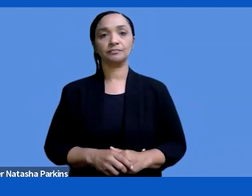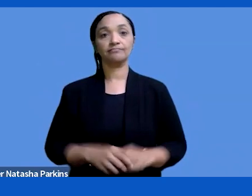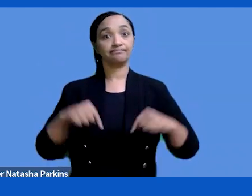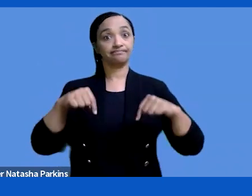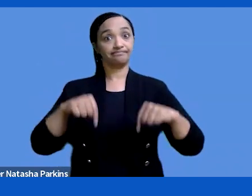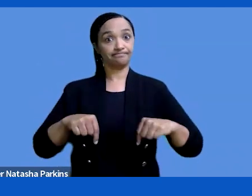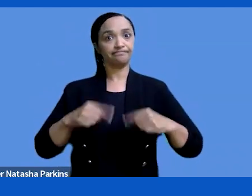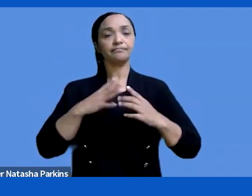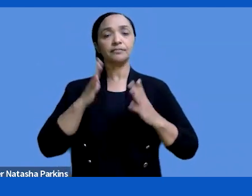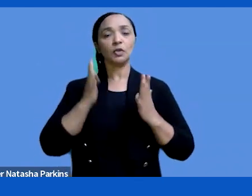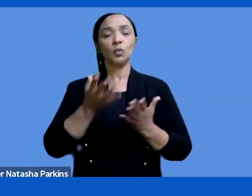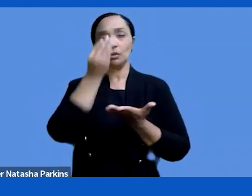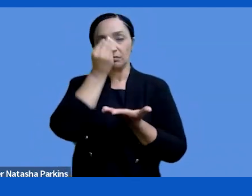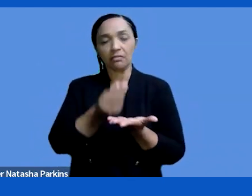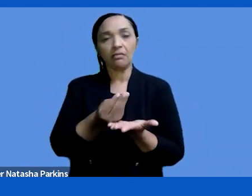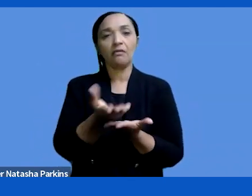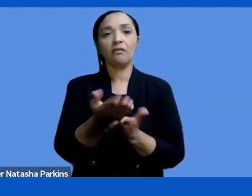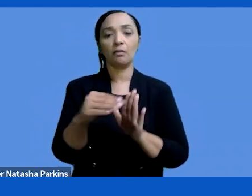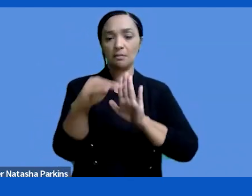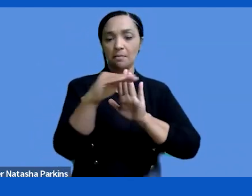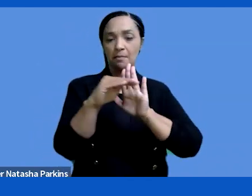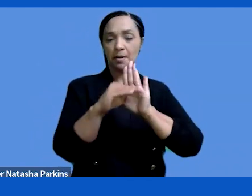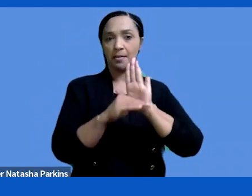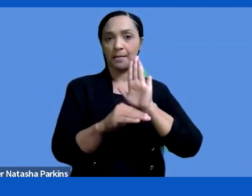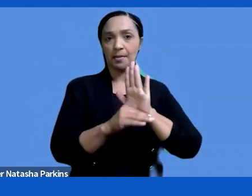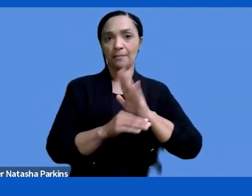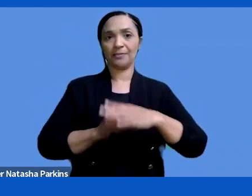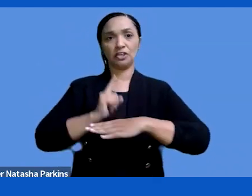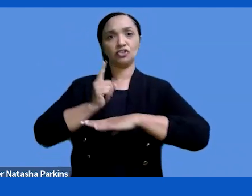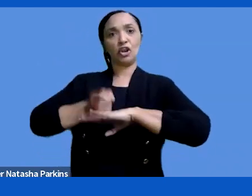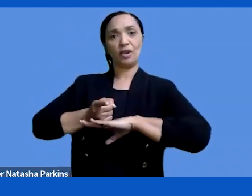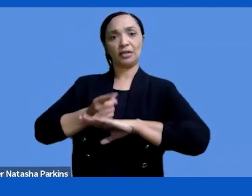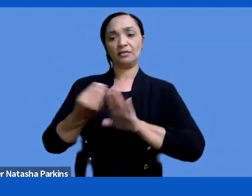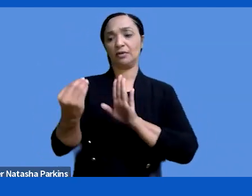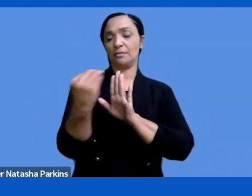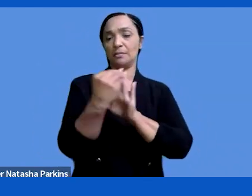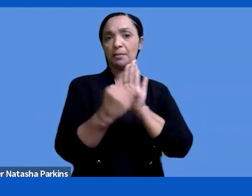overview of the current status of the Directive, some updates of what is going